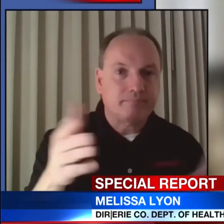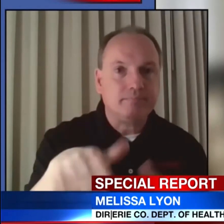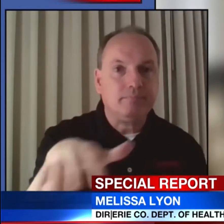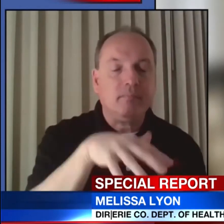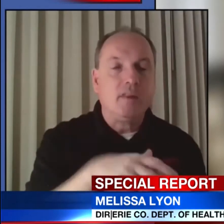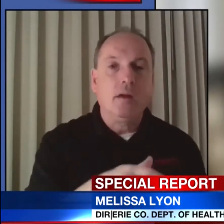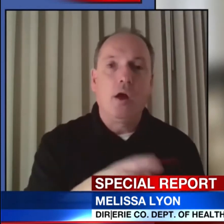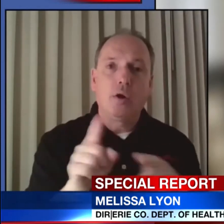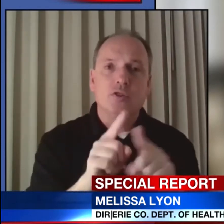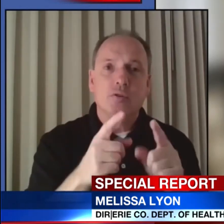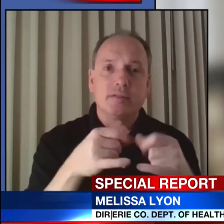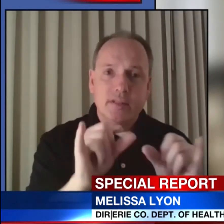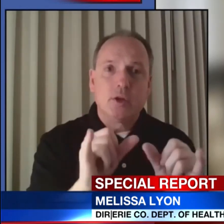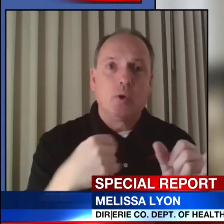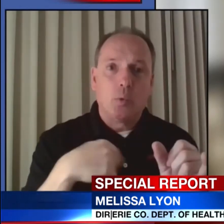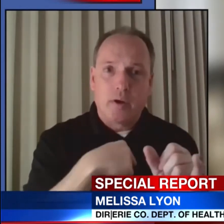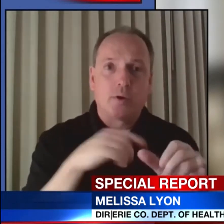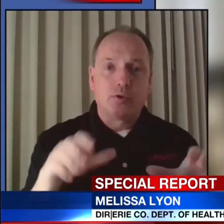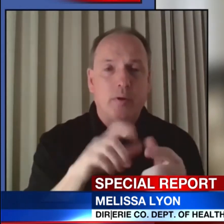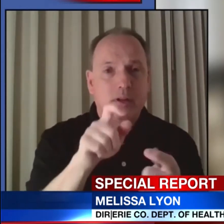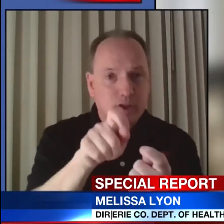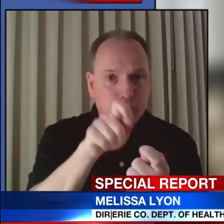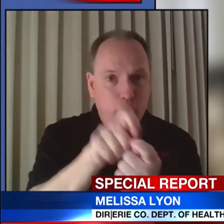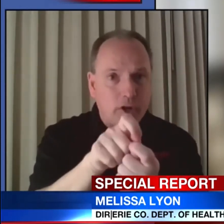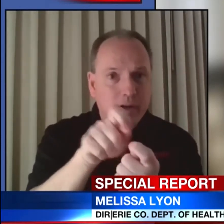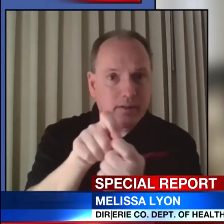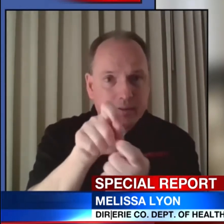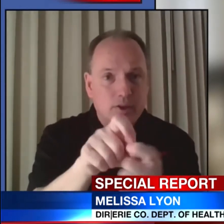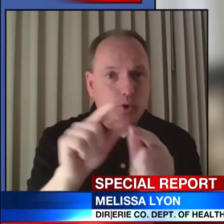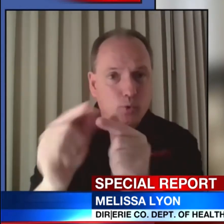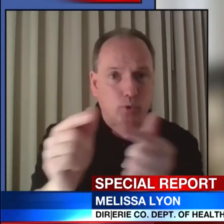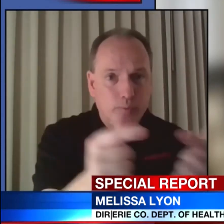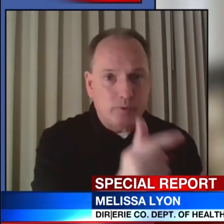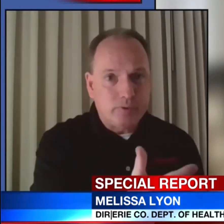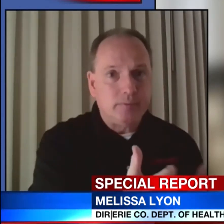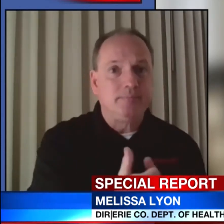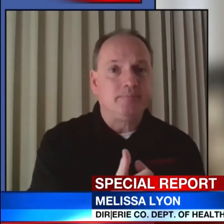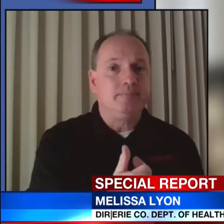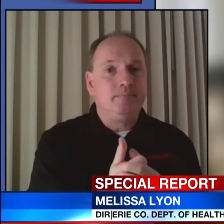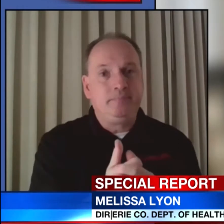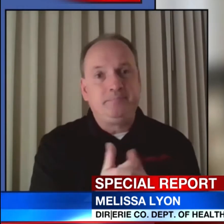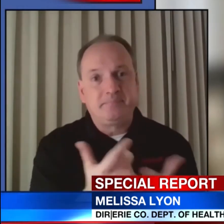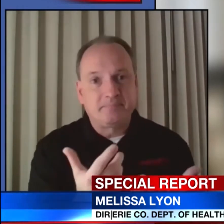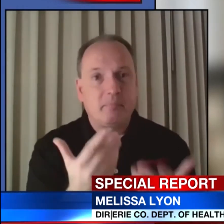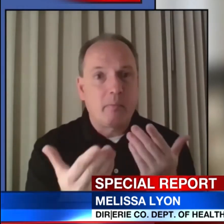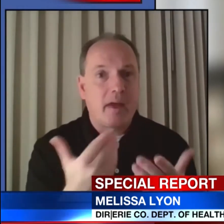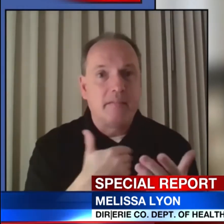THE NUMBER OF VACCINES THAT WE ARE GETTING ROUTINELY, AND PUSHING US TO GET IT OUT QUICKLY. WE WILL DO TARGETED,